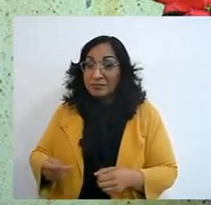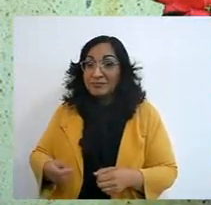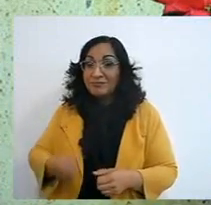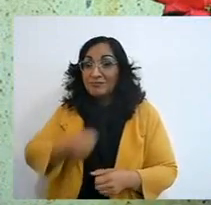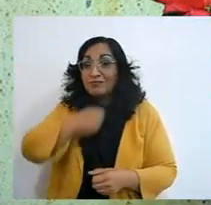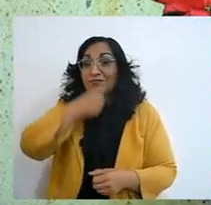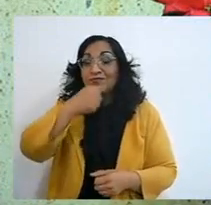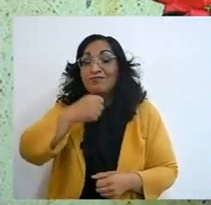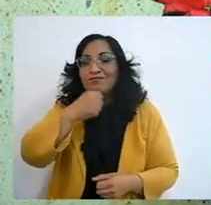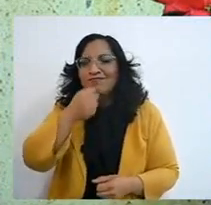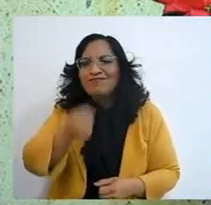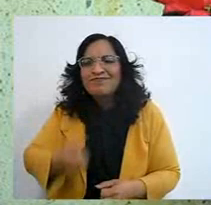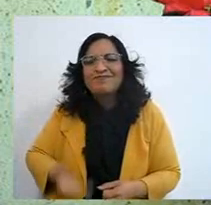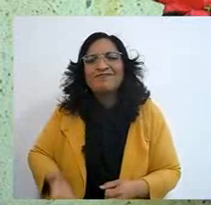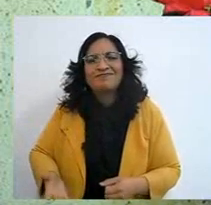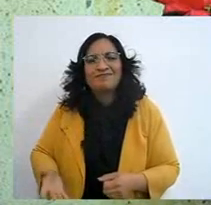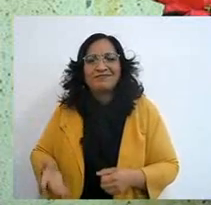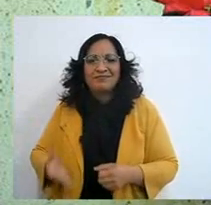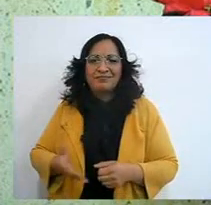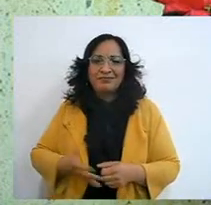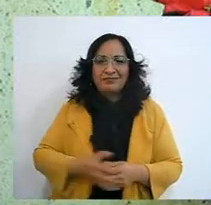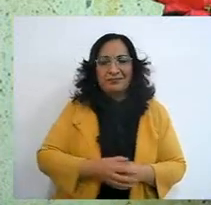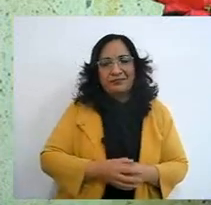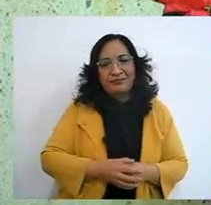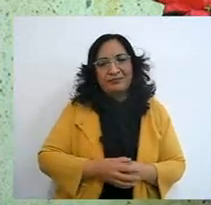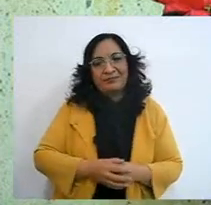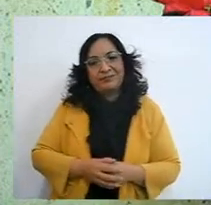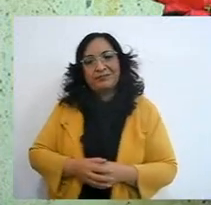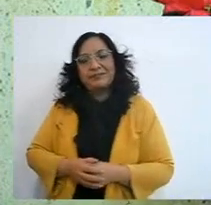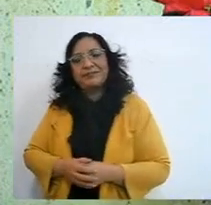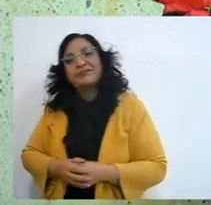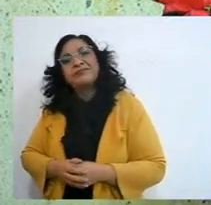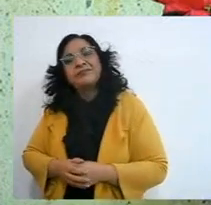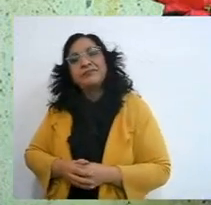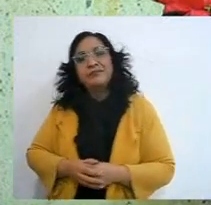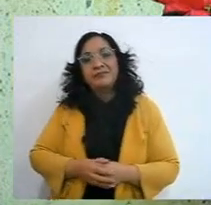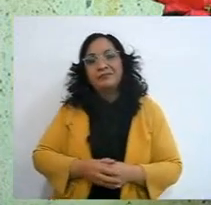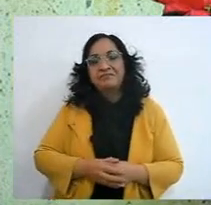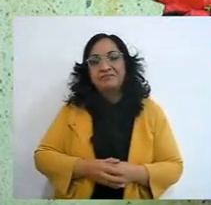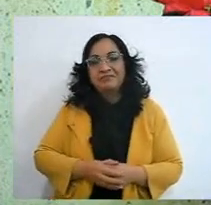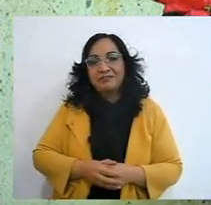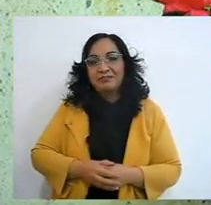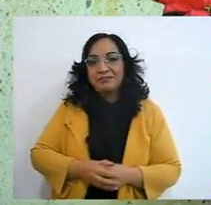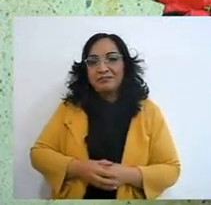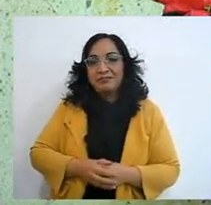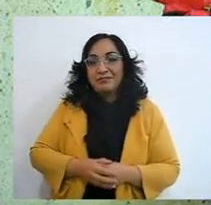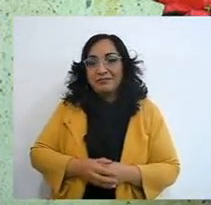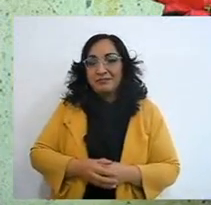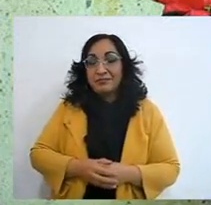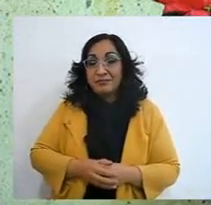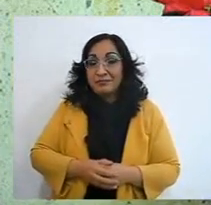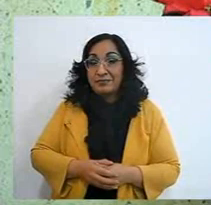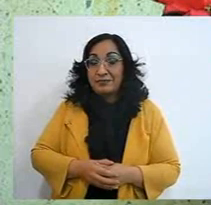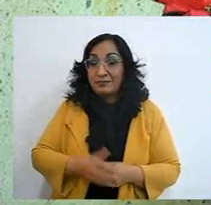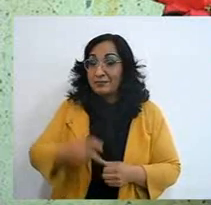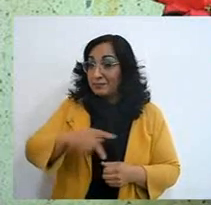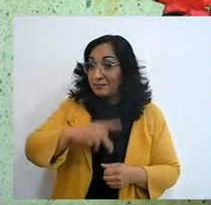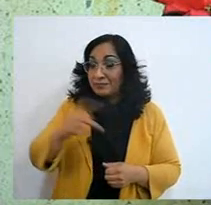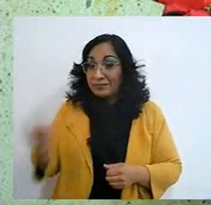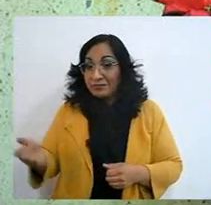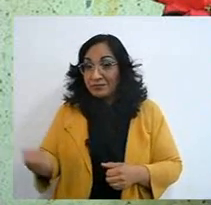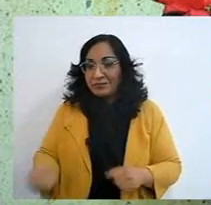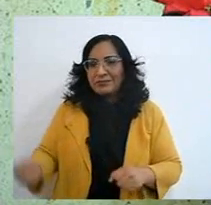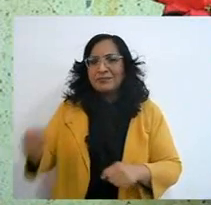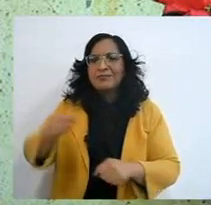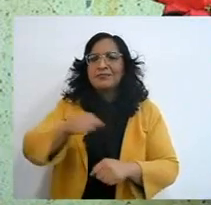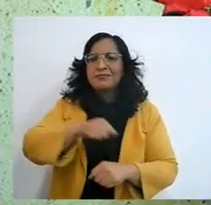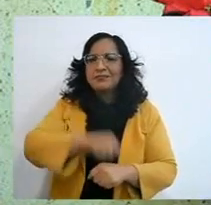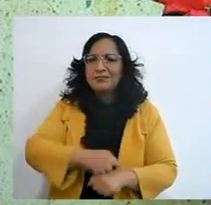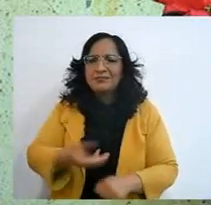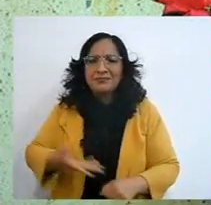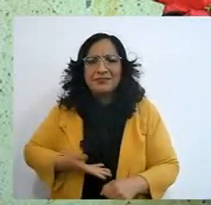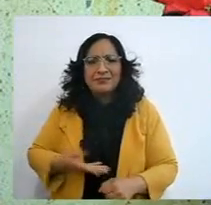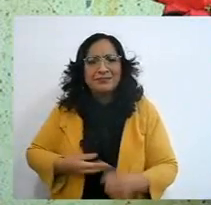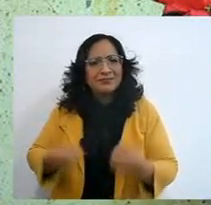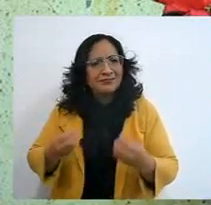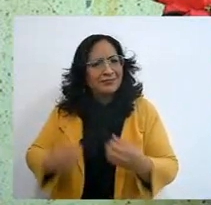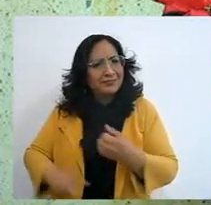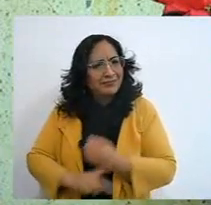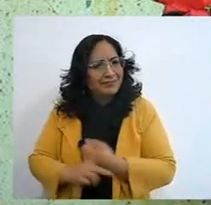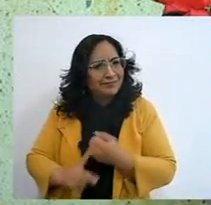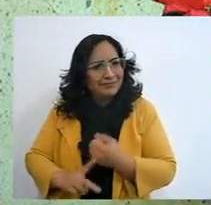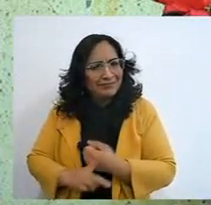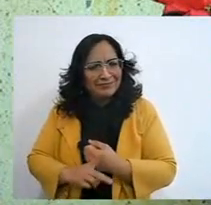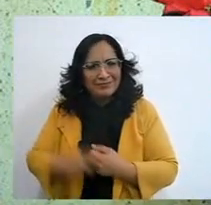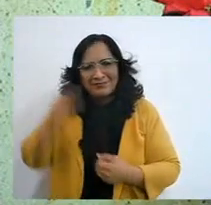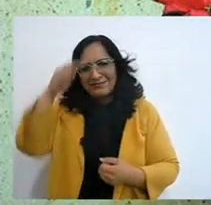as a self defense right? and that week was very chaotic,